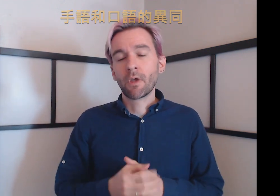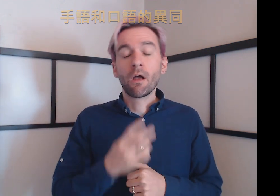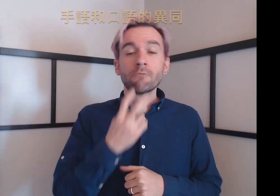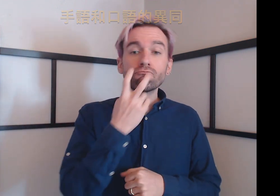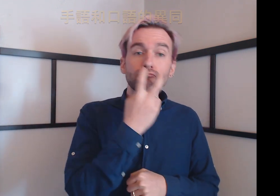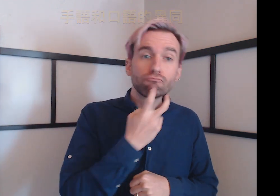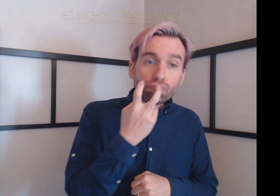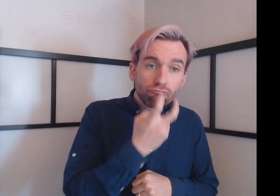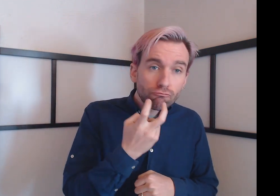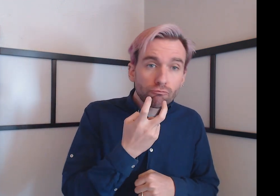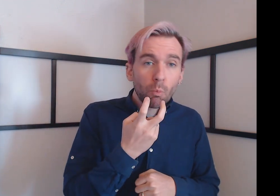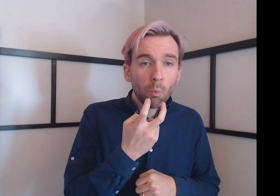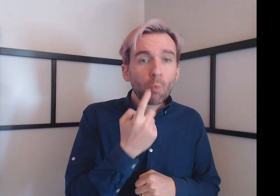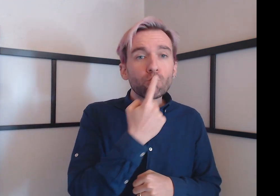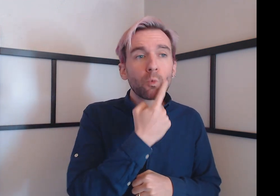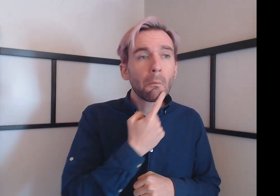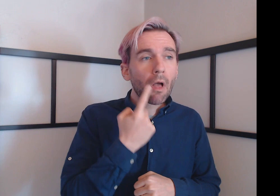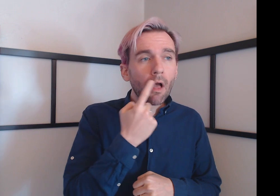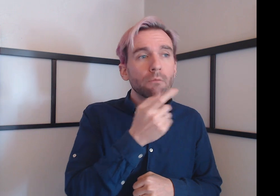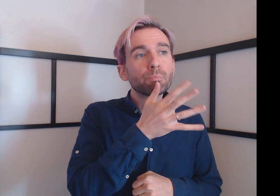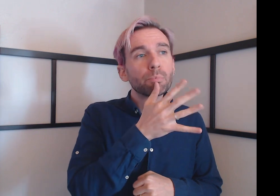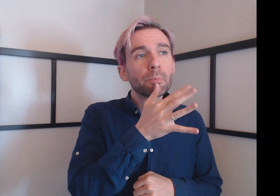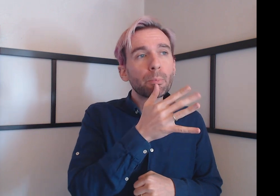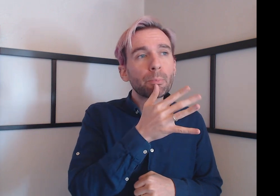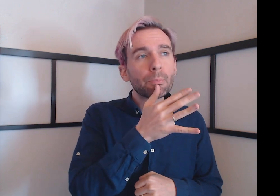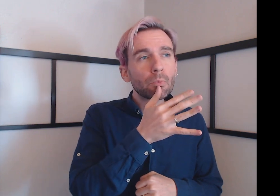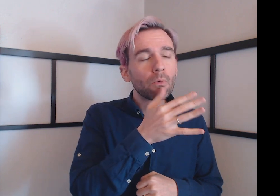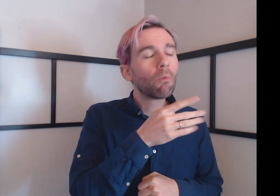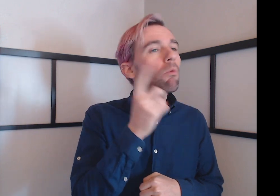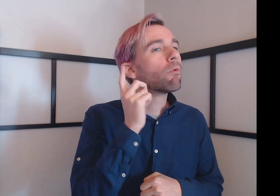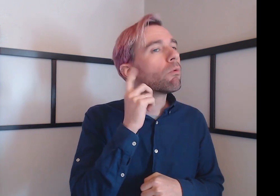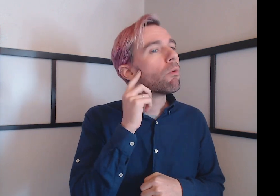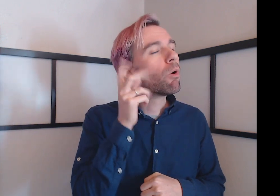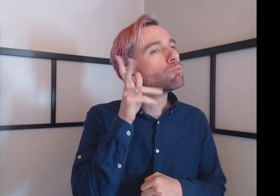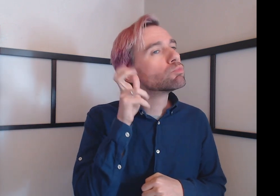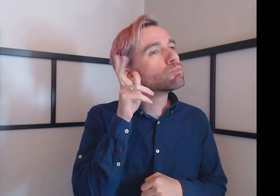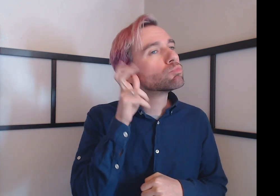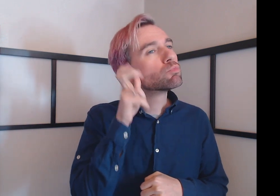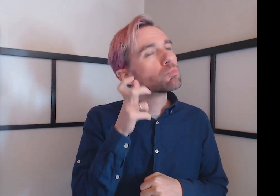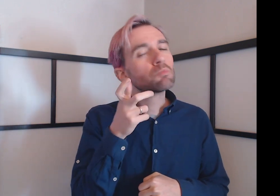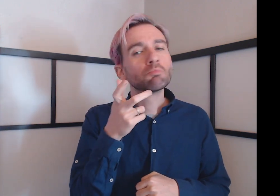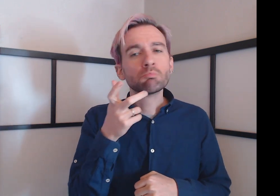Spoken languages make use of the mouth for speech and the ears for listening,